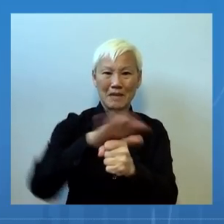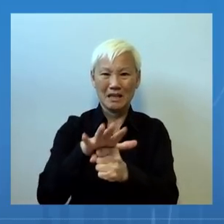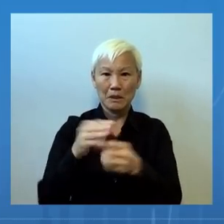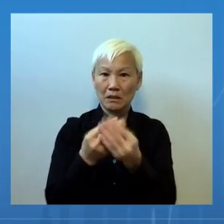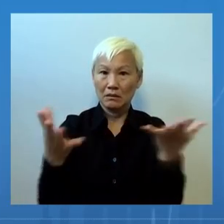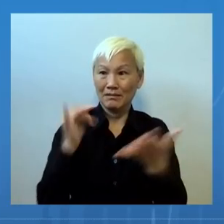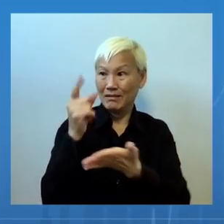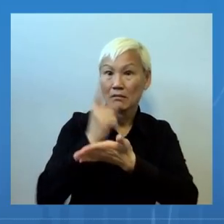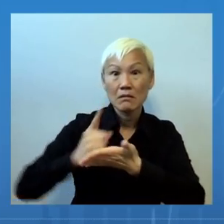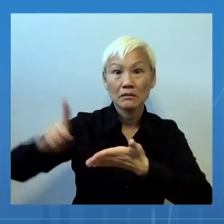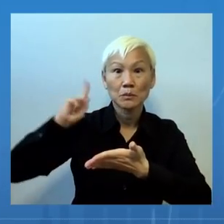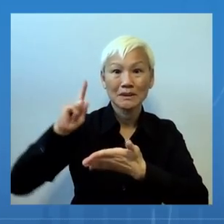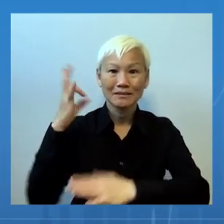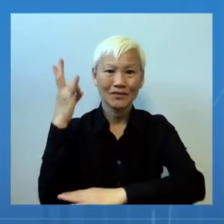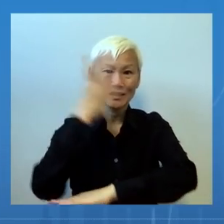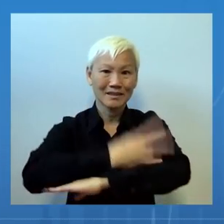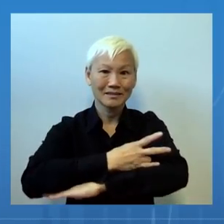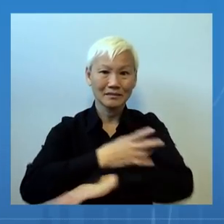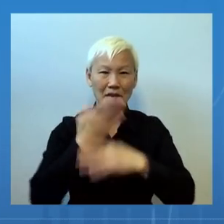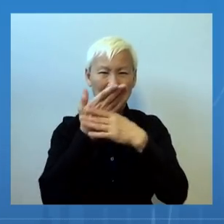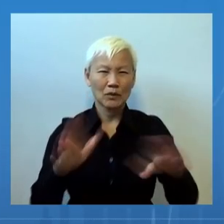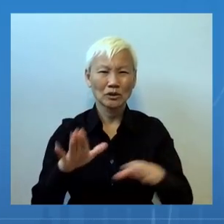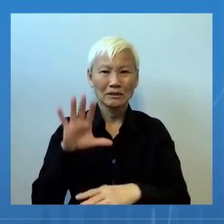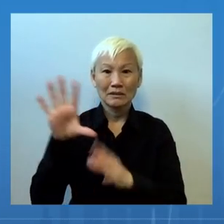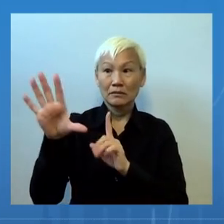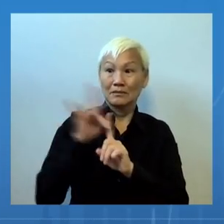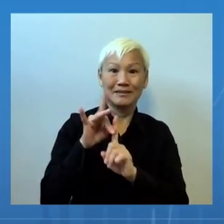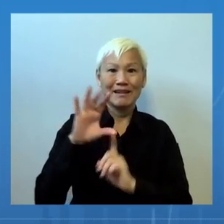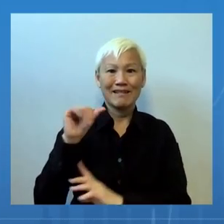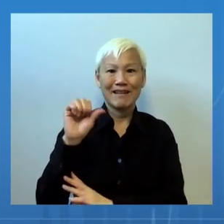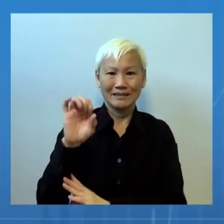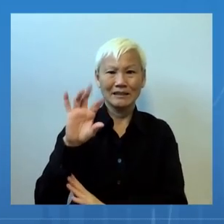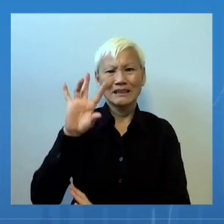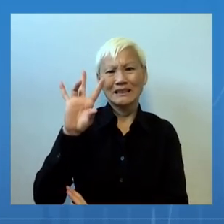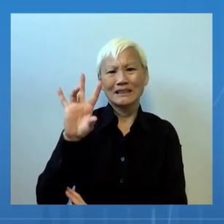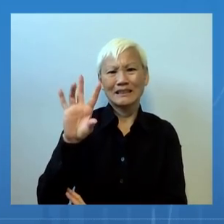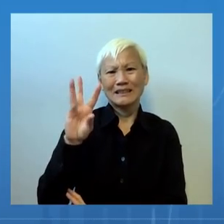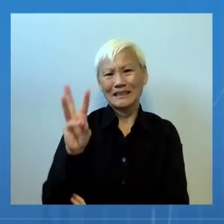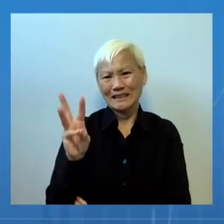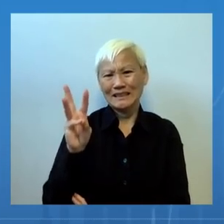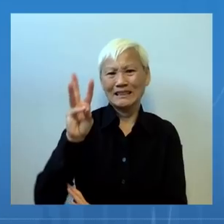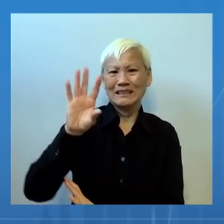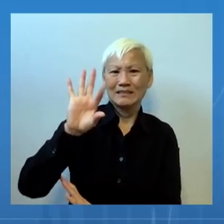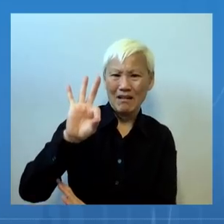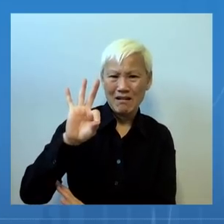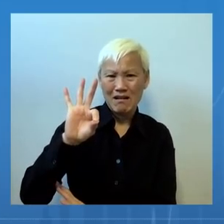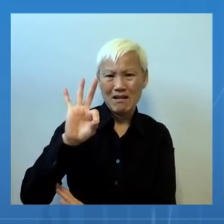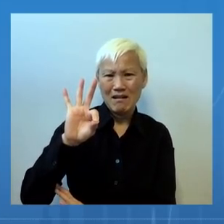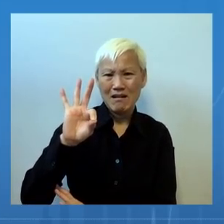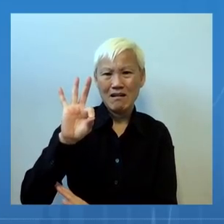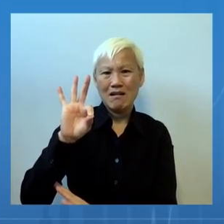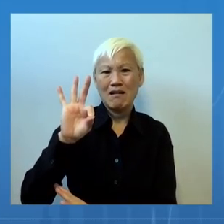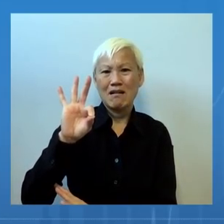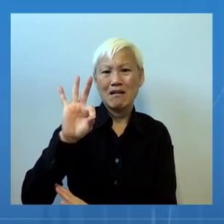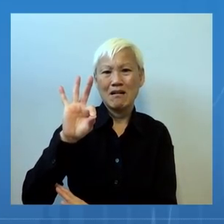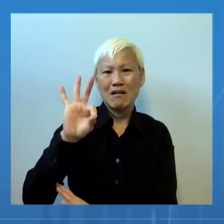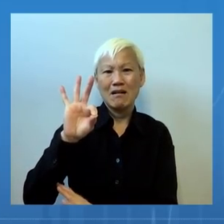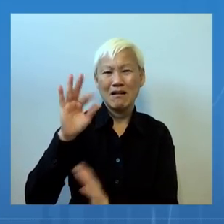was about 69,000 cases per day, and that represents a decrease of about 3 percent over the previous week.